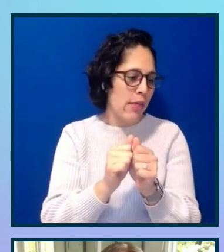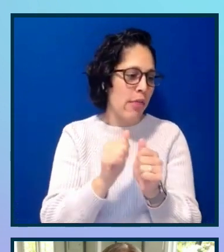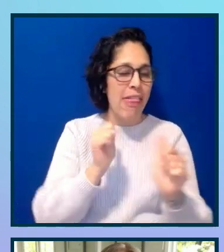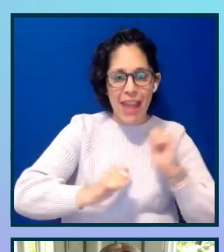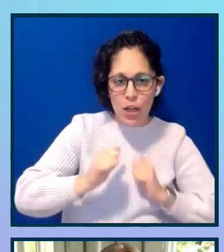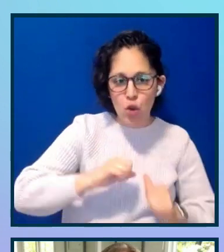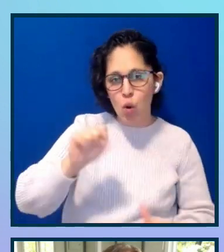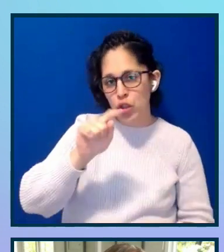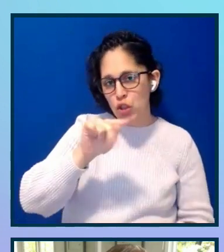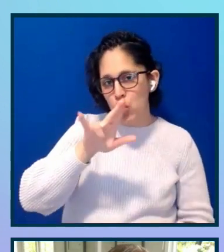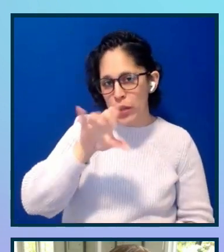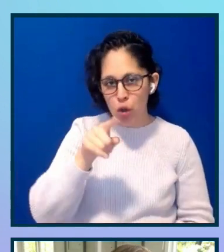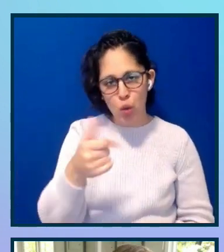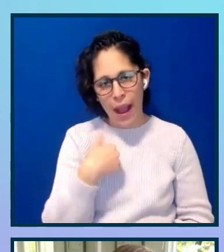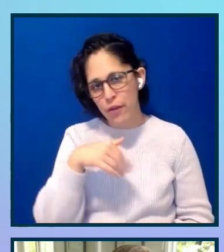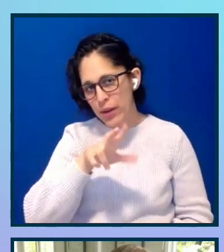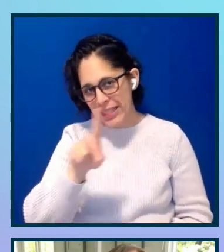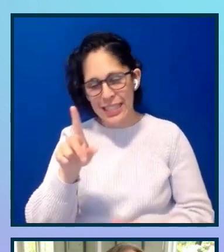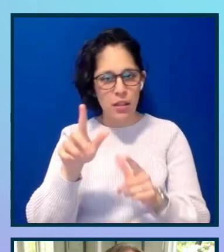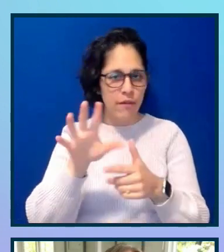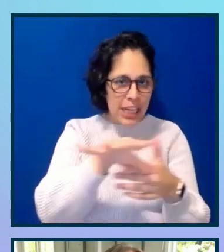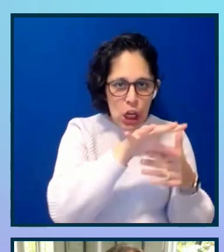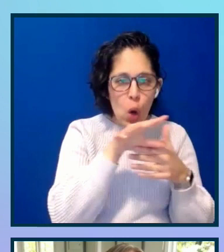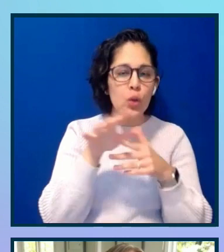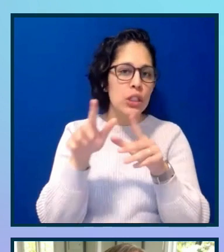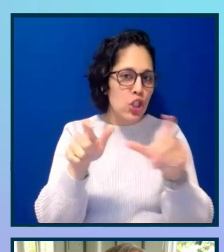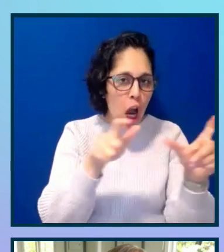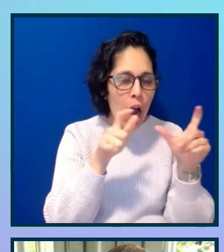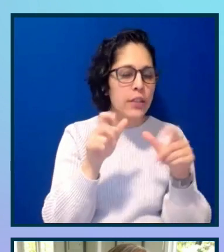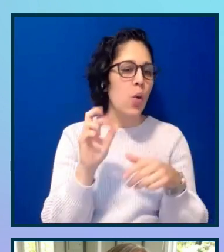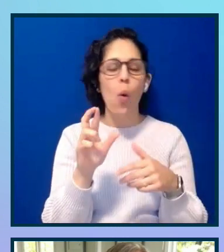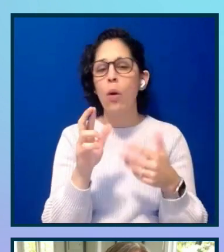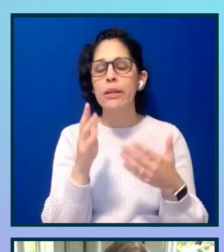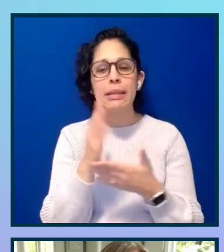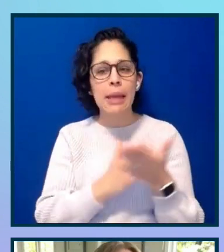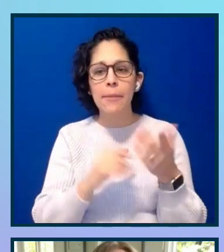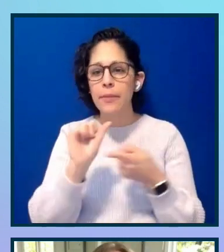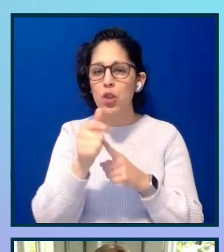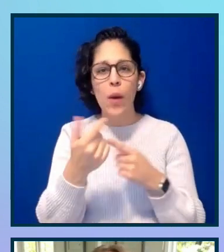you've got 3D shots coming through or video, or, in some cases, you have hand-drawn artwork.